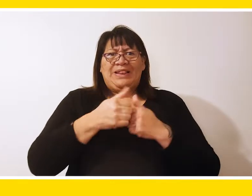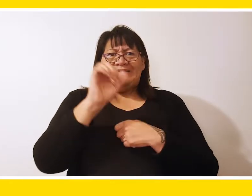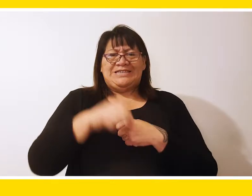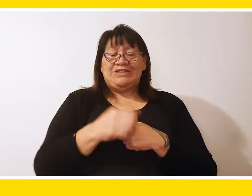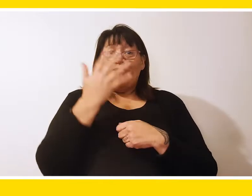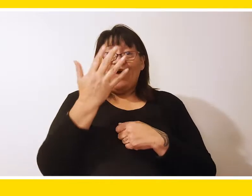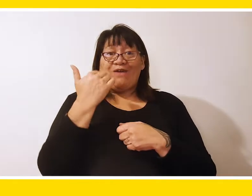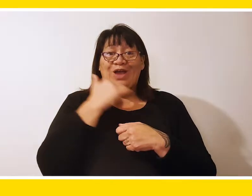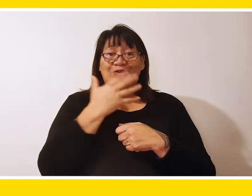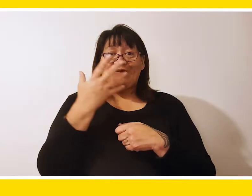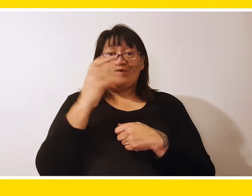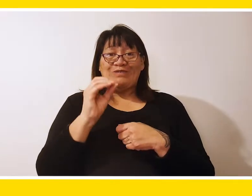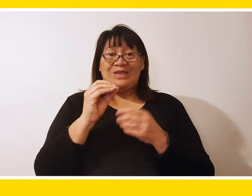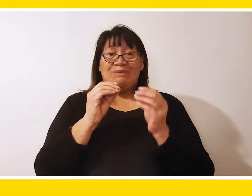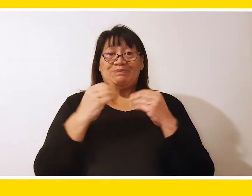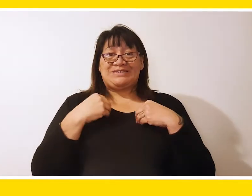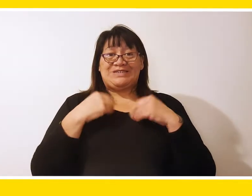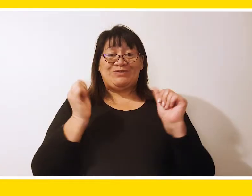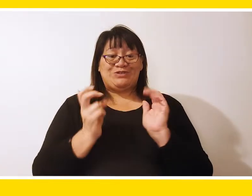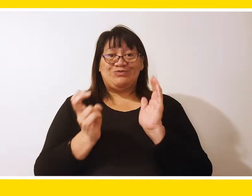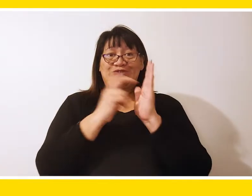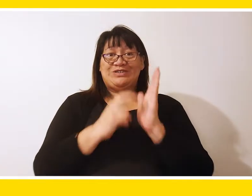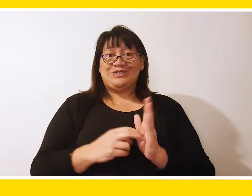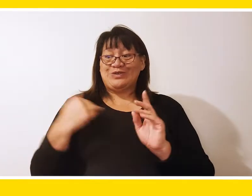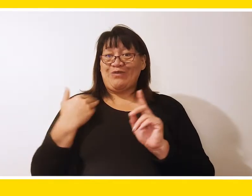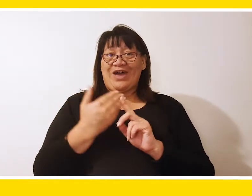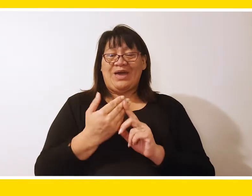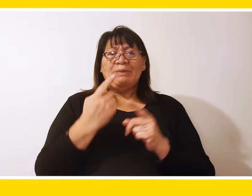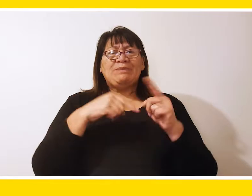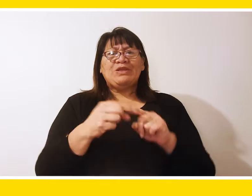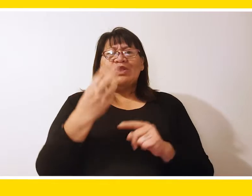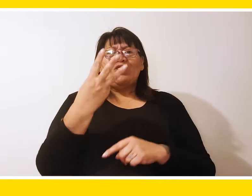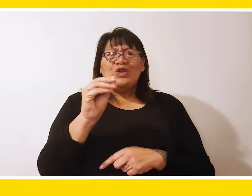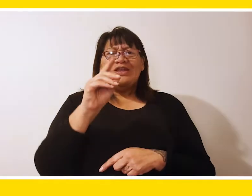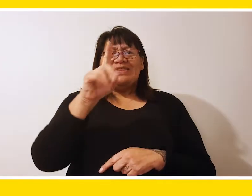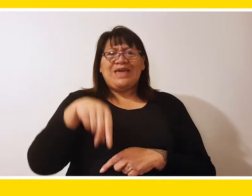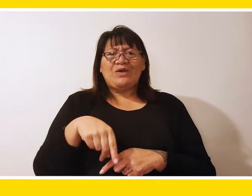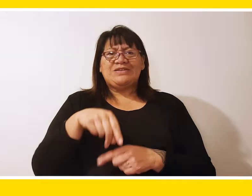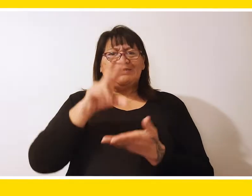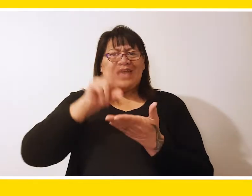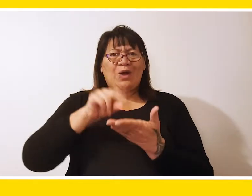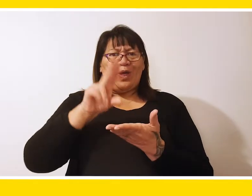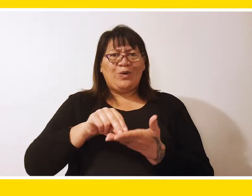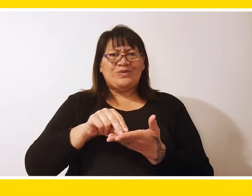with more than 550 businesses registering so far, and nearly 30,000 downloads.